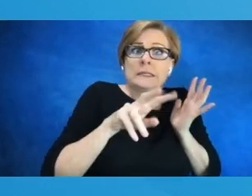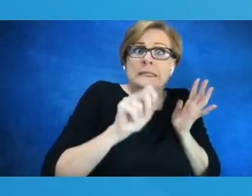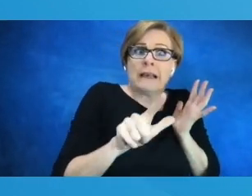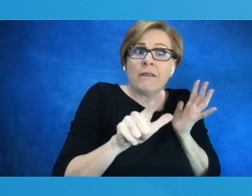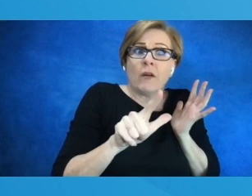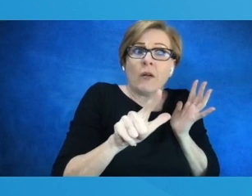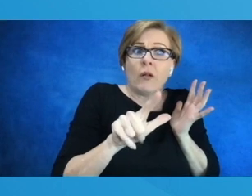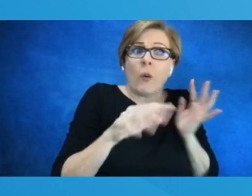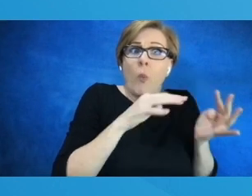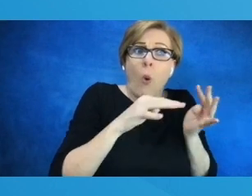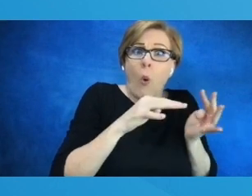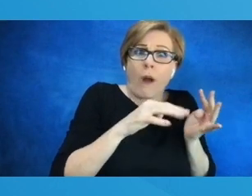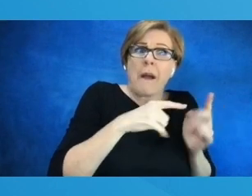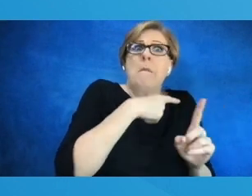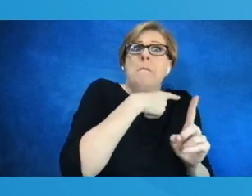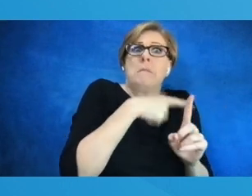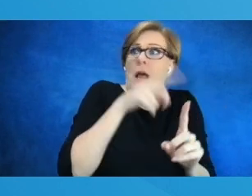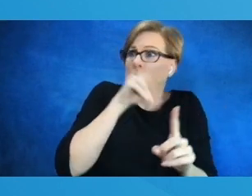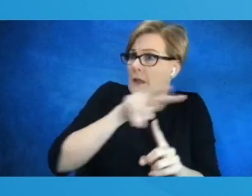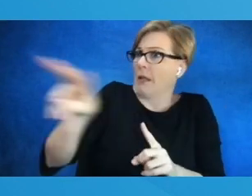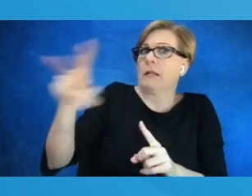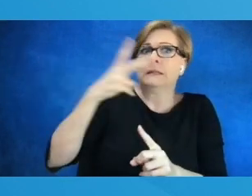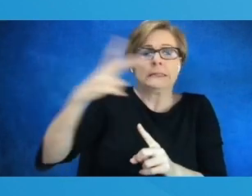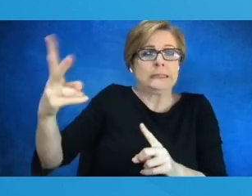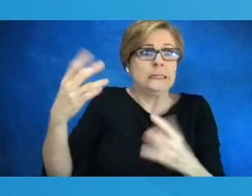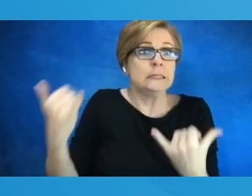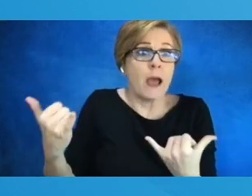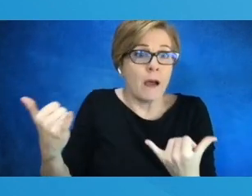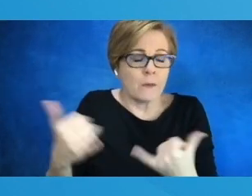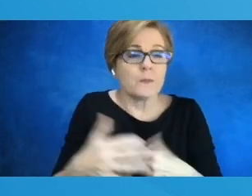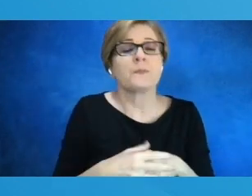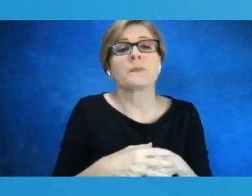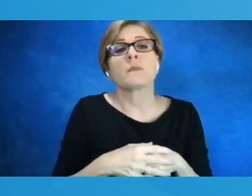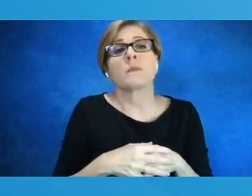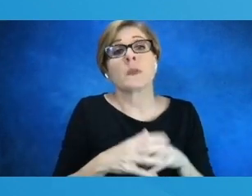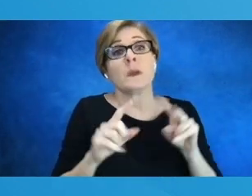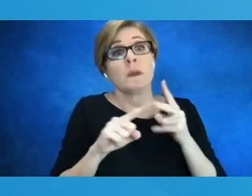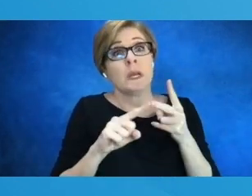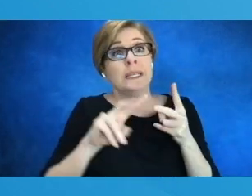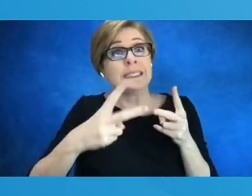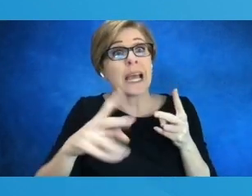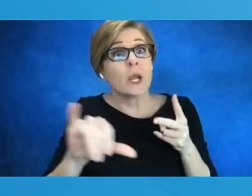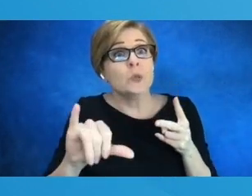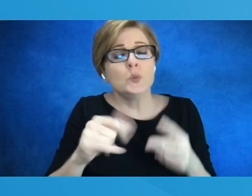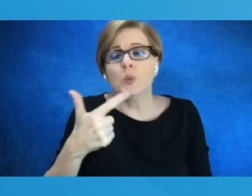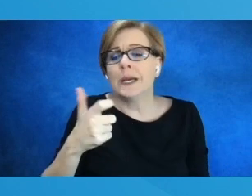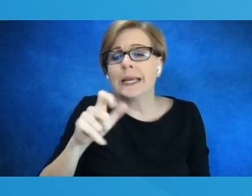The second piece that's really important is that the Gettysburg historic site also has